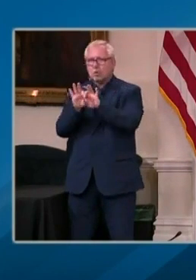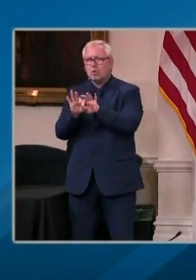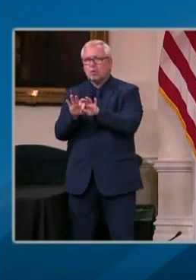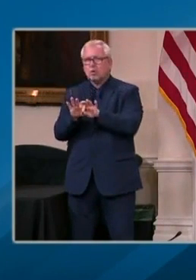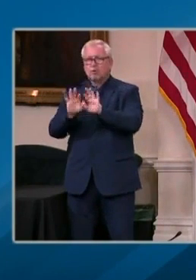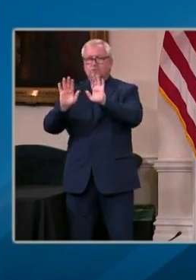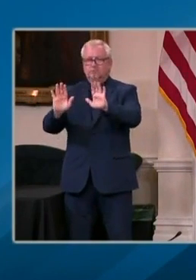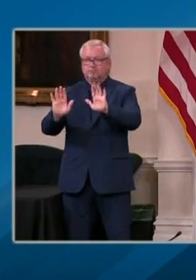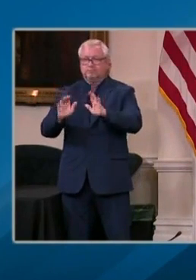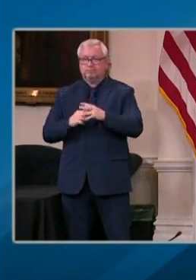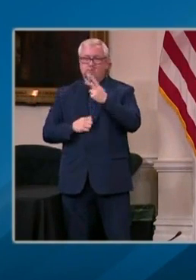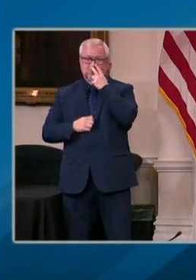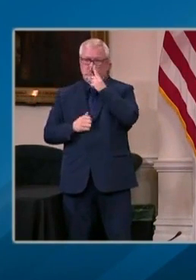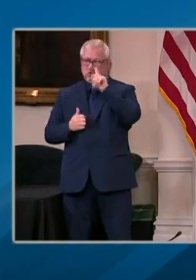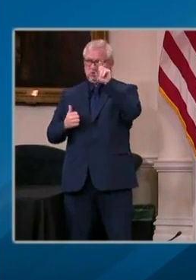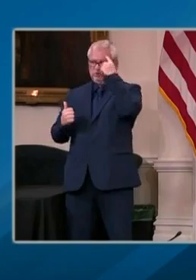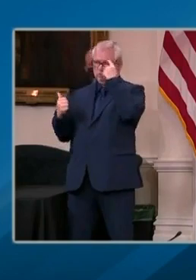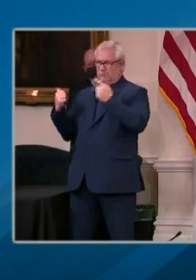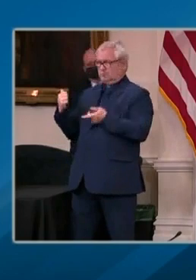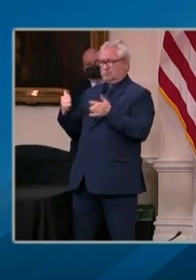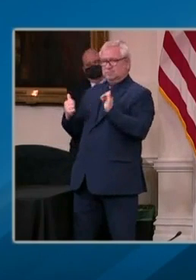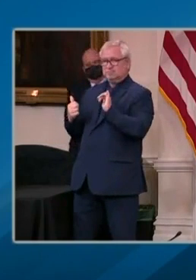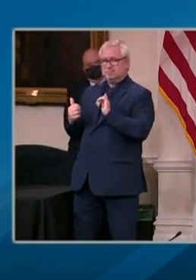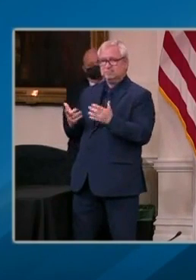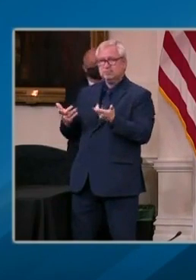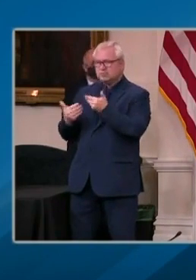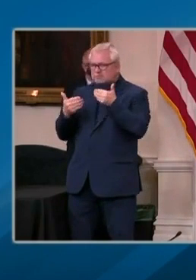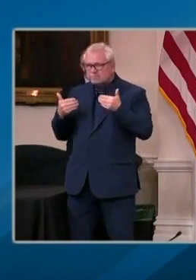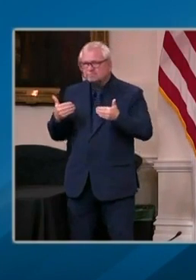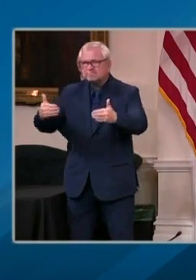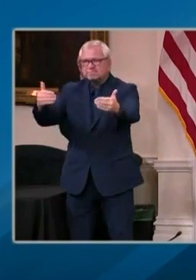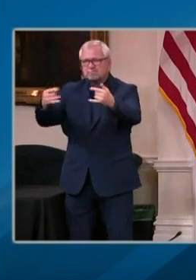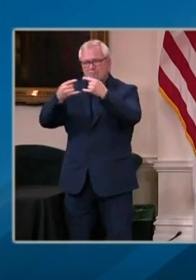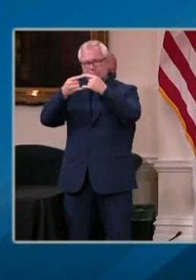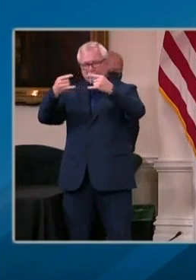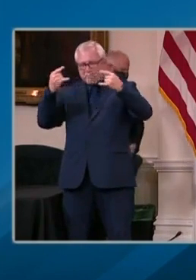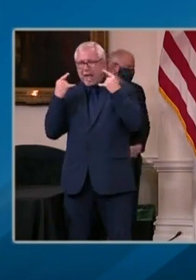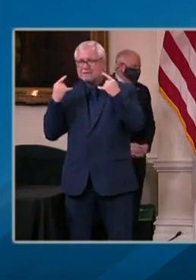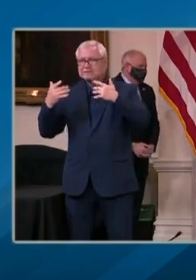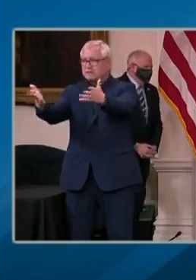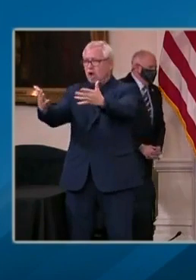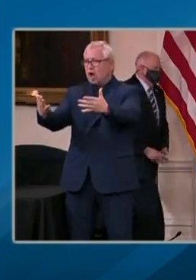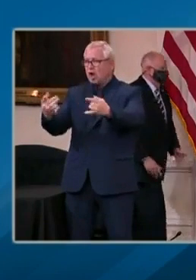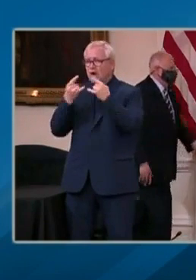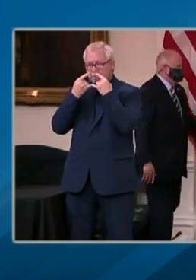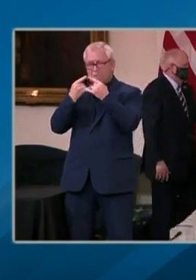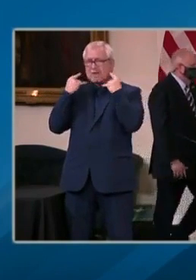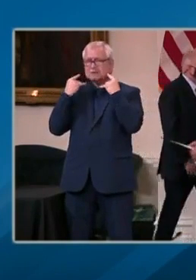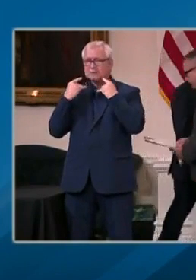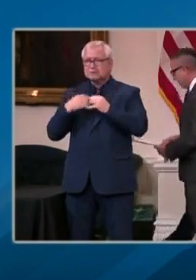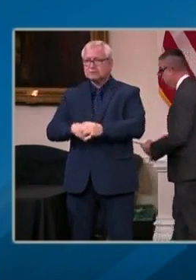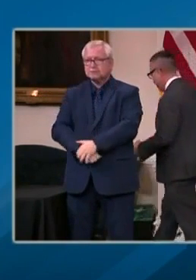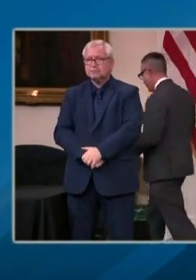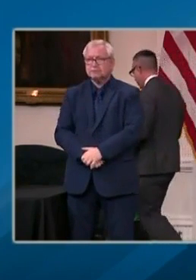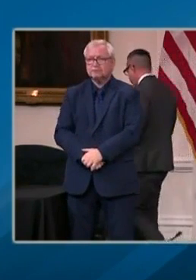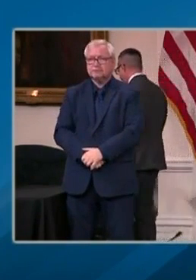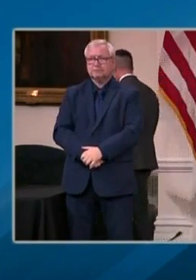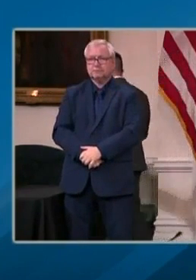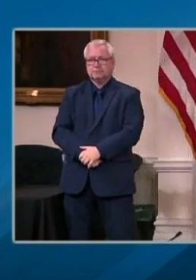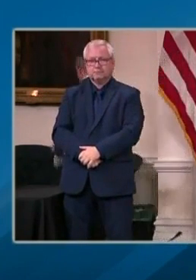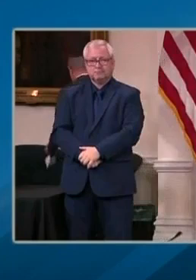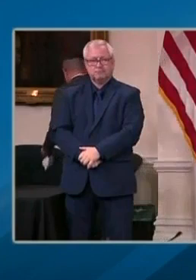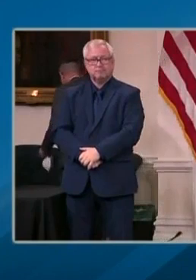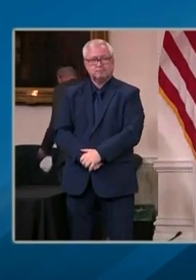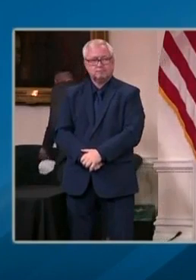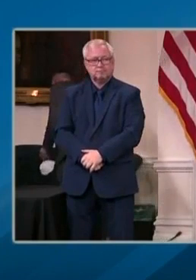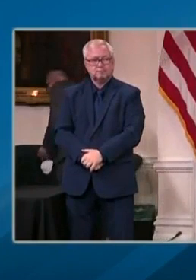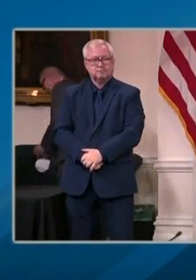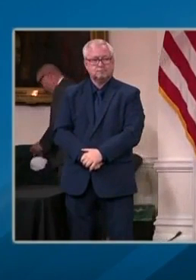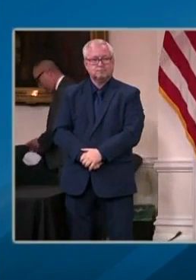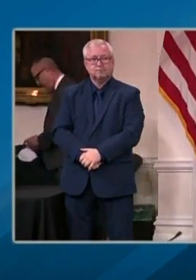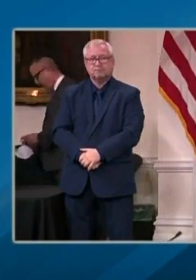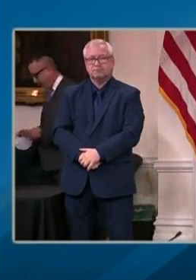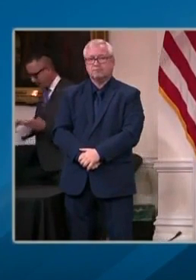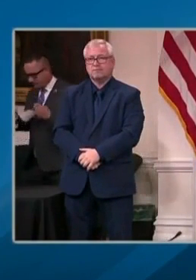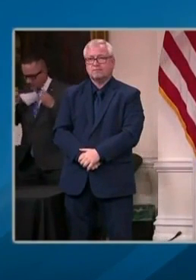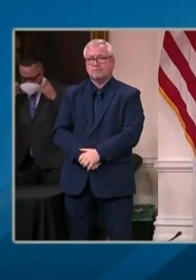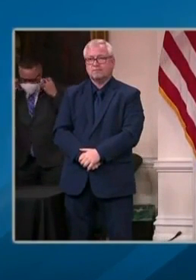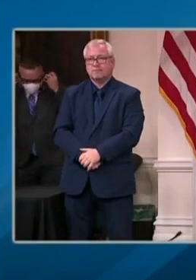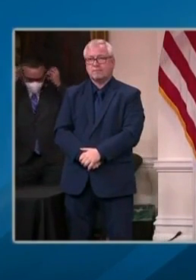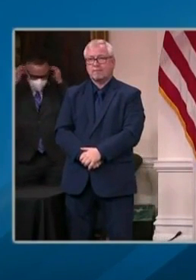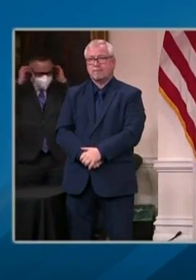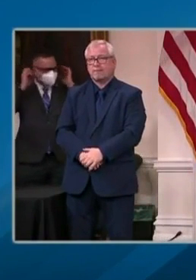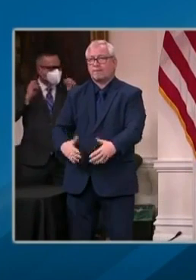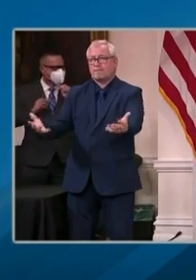LET'S FIND OUR SECOND WIND, BE SMART, SHOW RESPECT, STAY HEALTHY AND TO PARTIALLY QUOTE OUR GOVERNOR, JUST WEAR THE MASK.